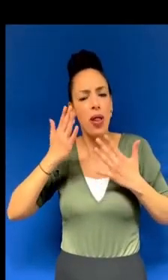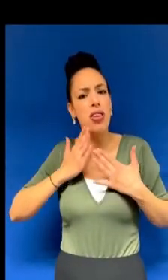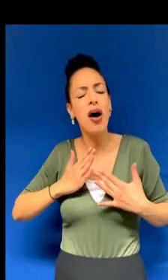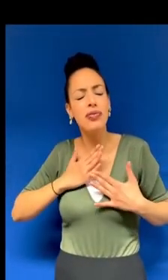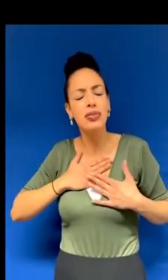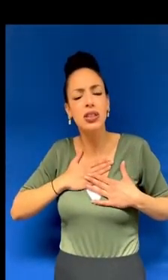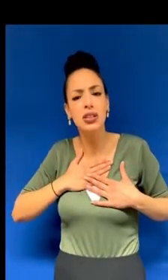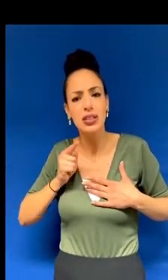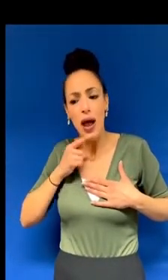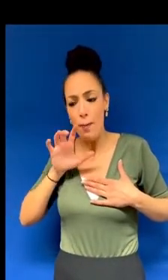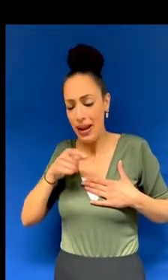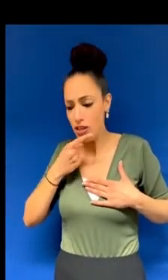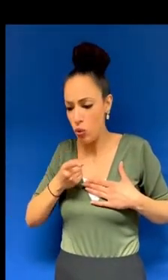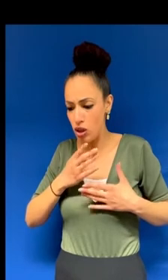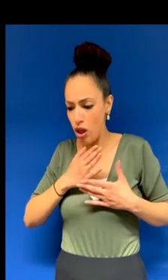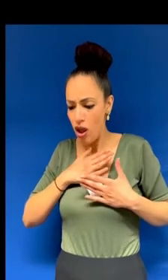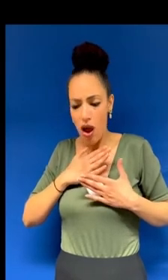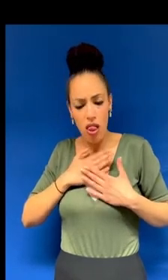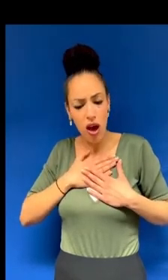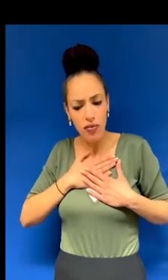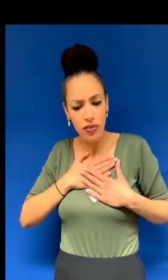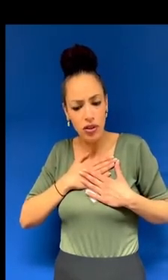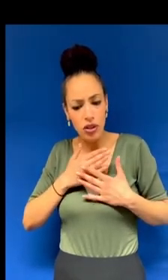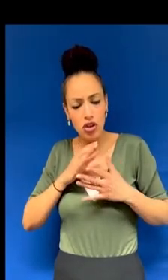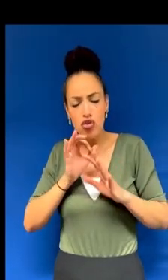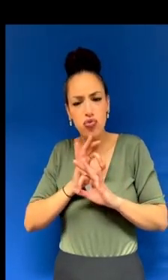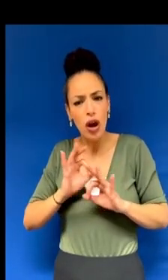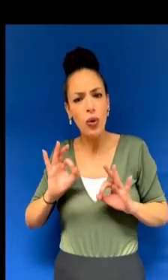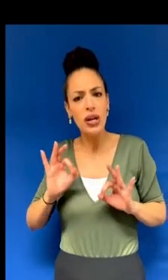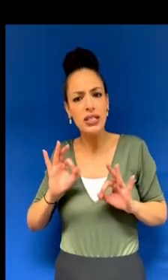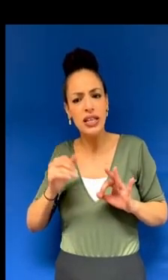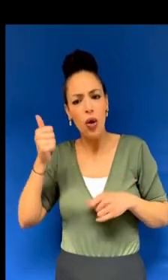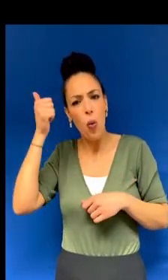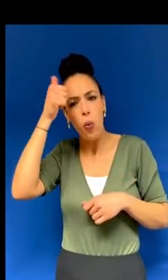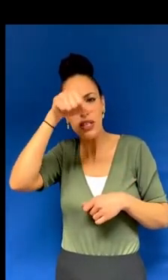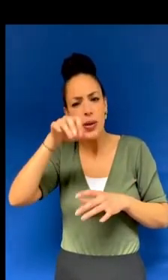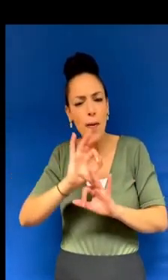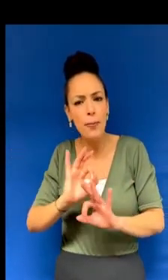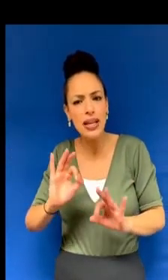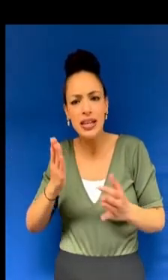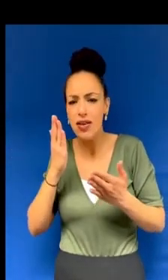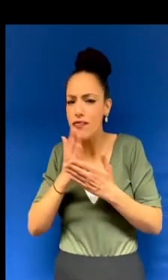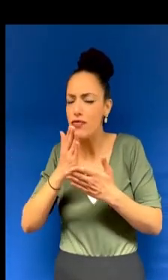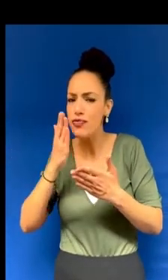and I am looked after, and everything is going to be OK". And that space was a real source of love,